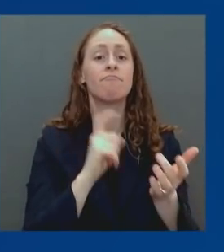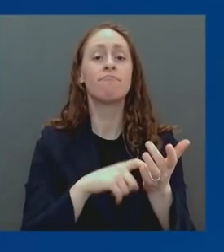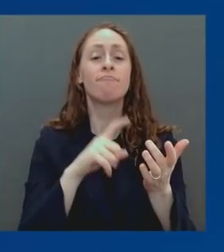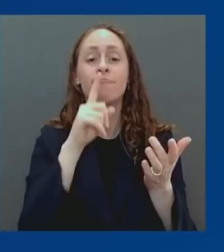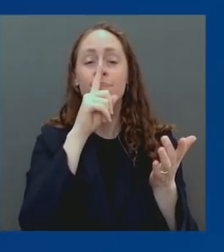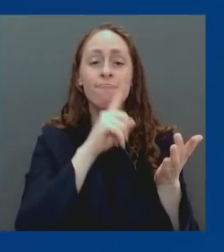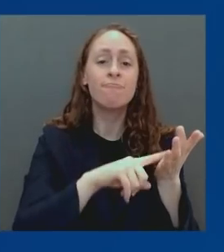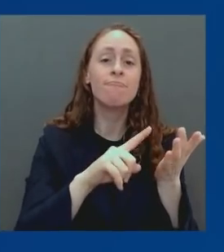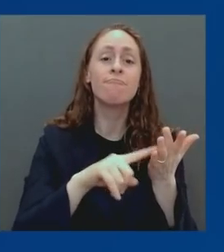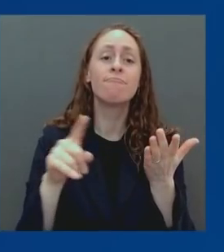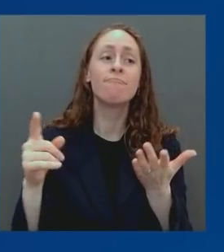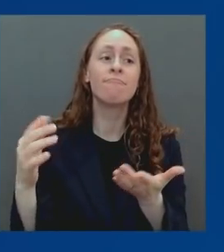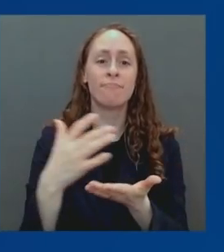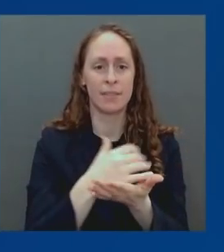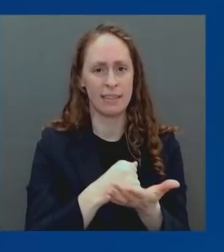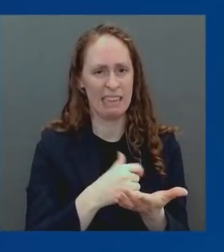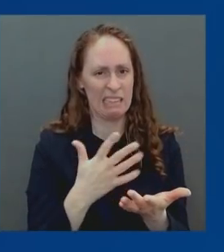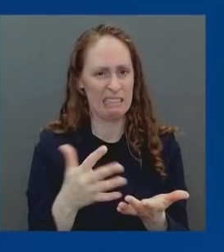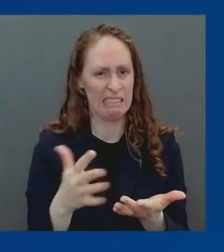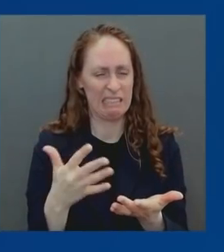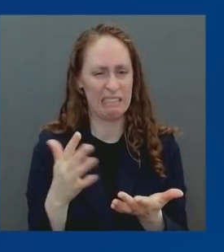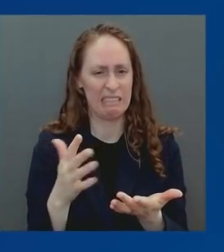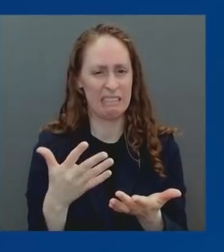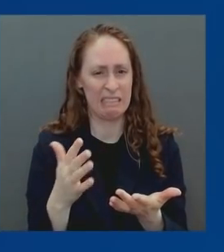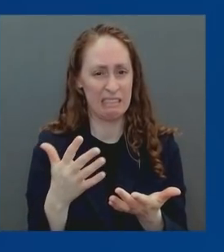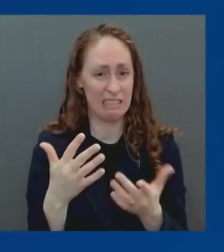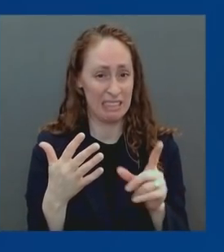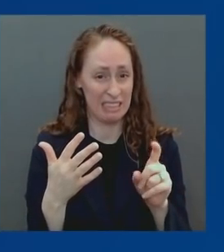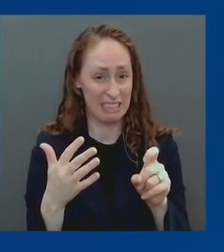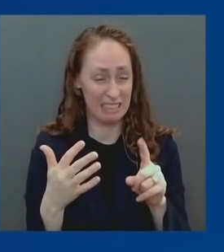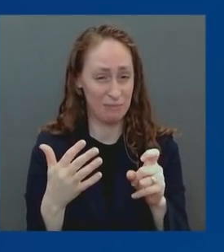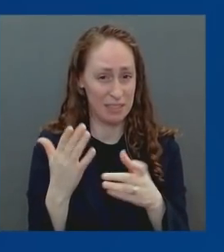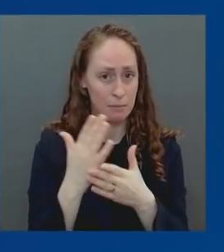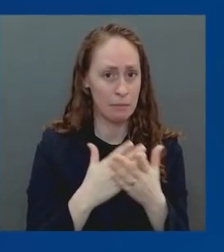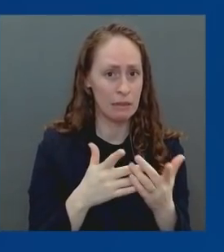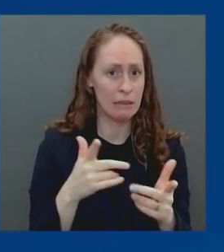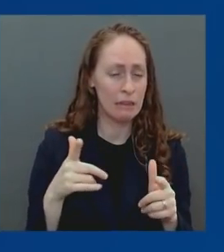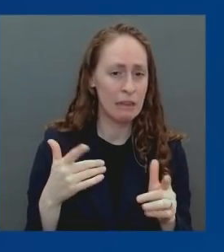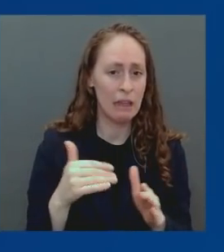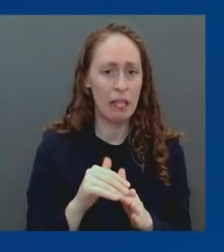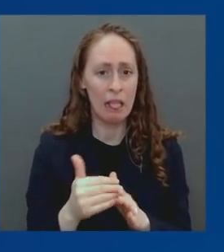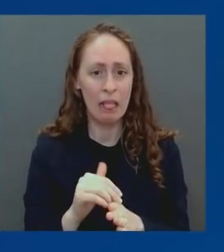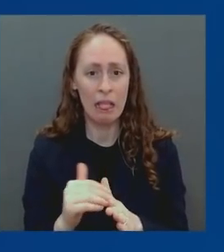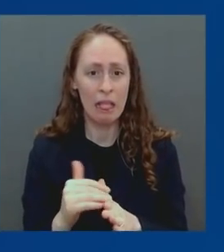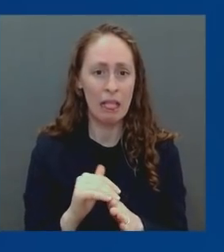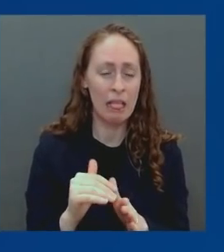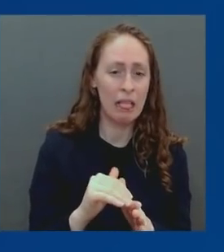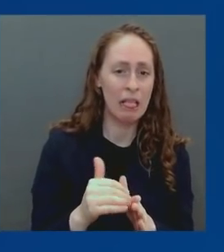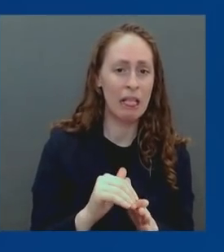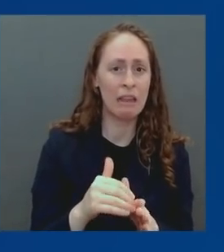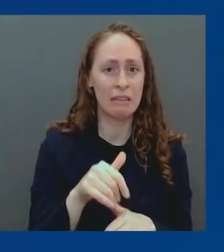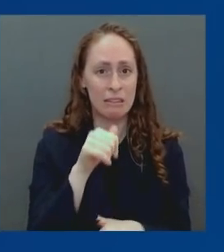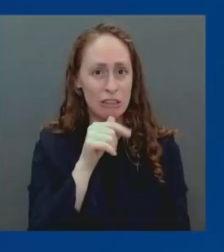And then, for Dr. Walensky, can you give us an update on BA.2 -- its prevalence and your expectation for how it could affect,